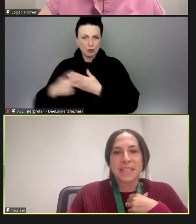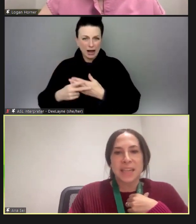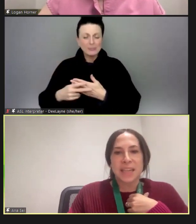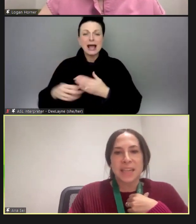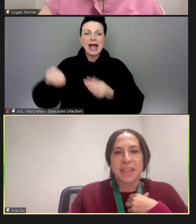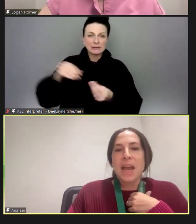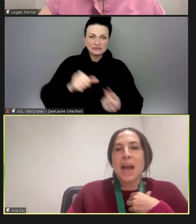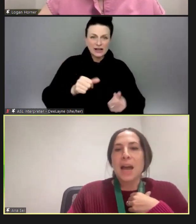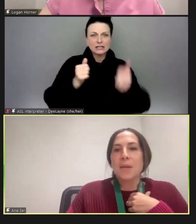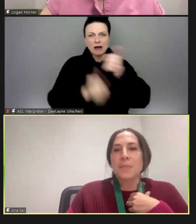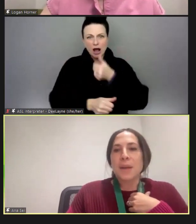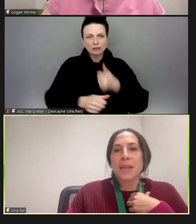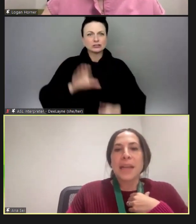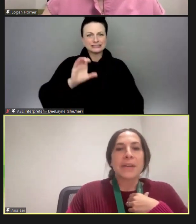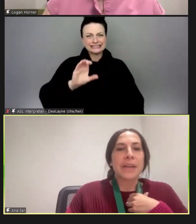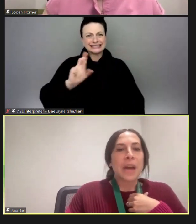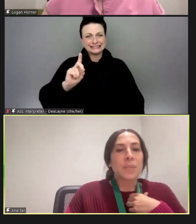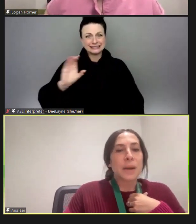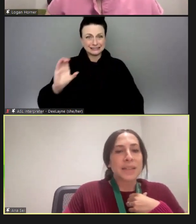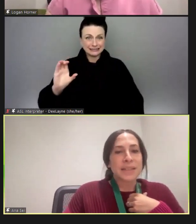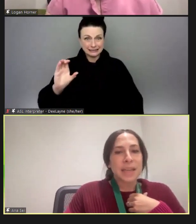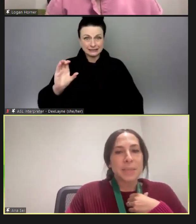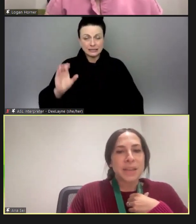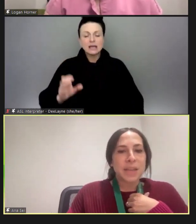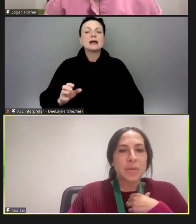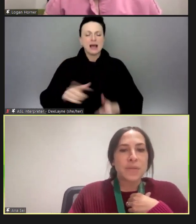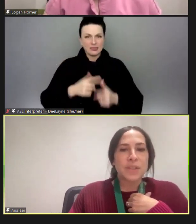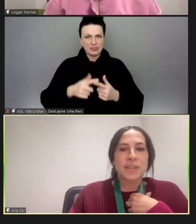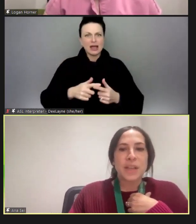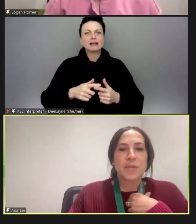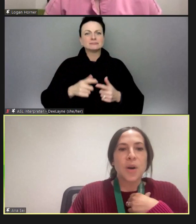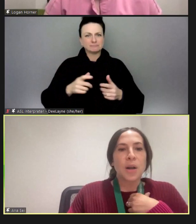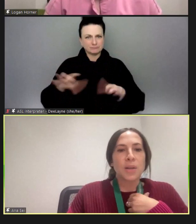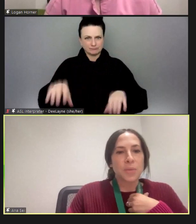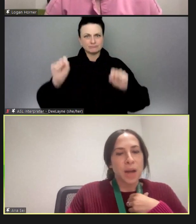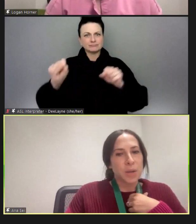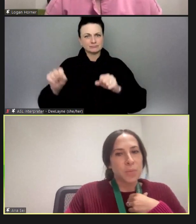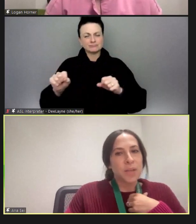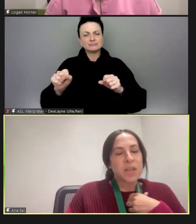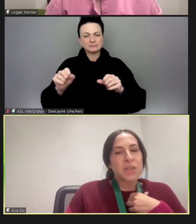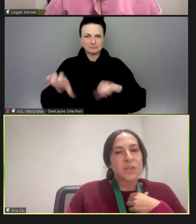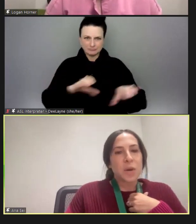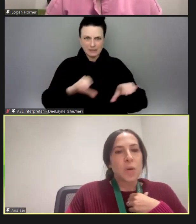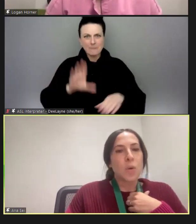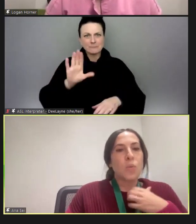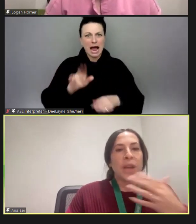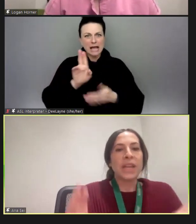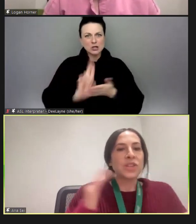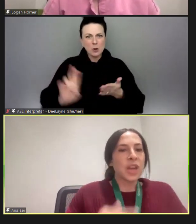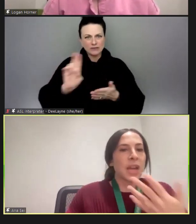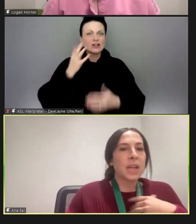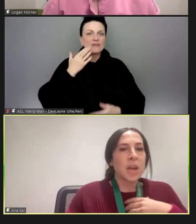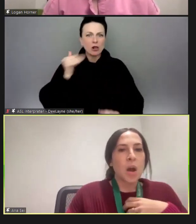CDC um and carried out by a team at the